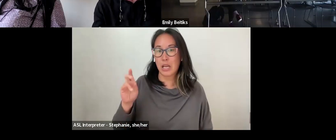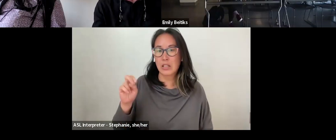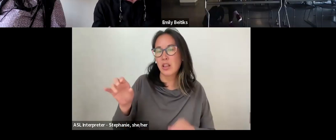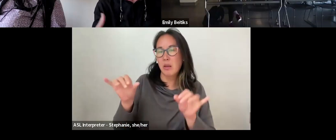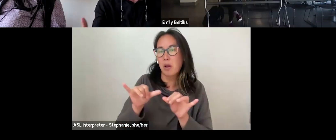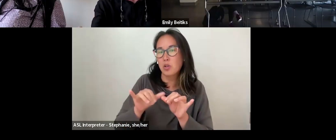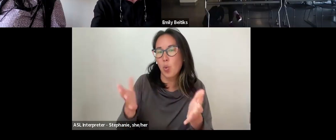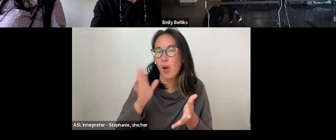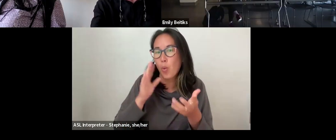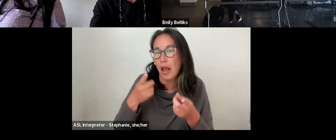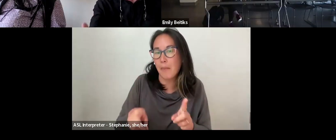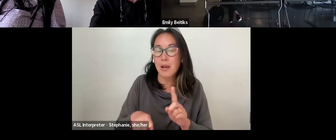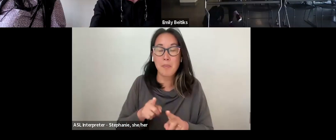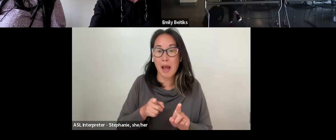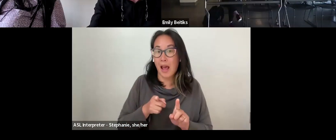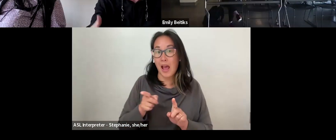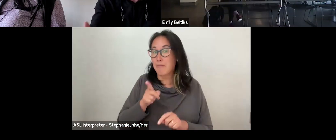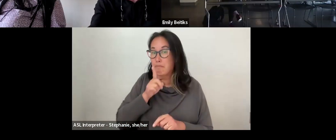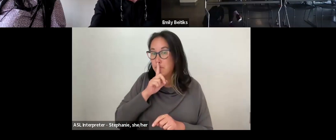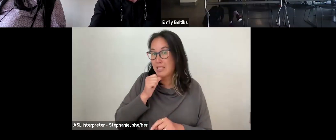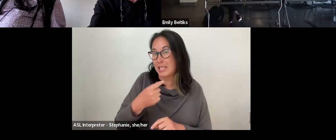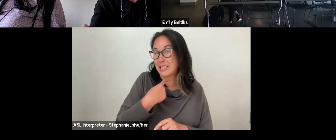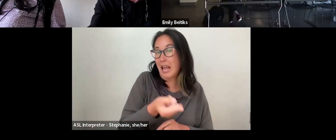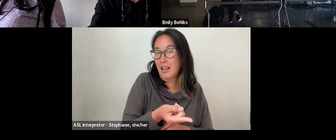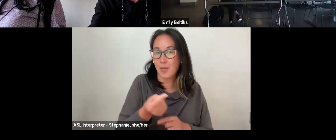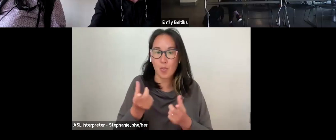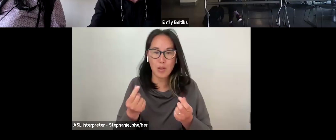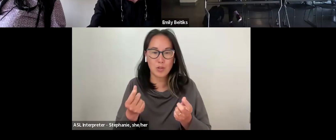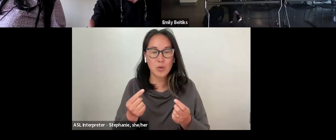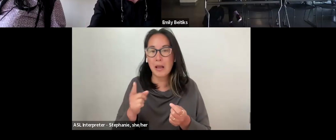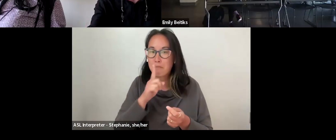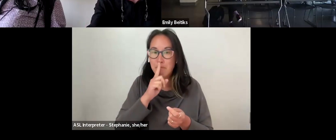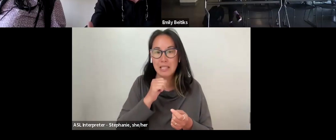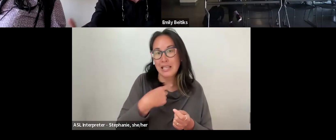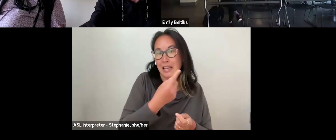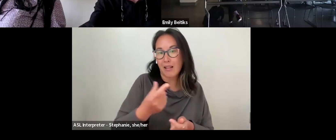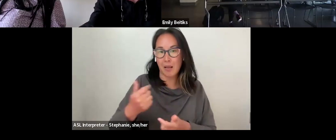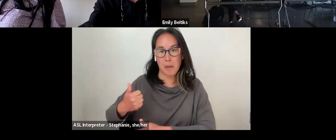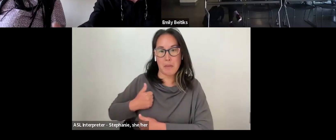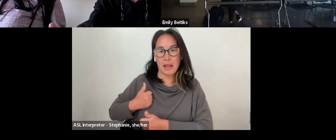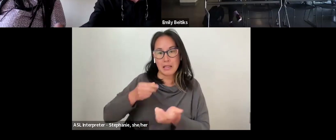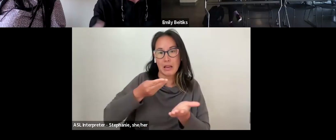Without telling them what we're doing, without telling them that it's funded by the military and without telling them they might die as a result.